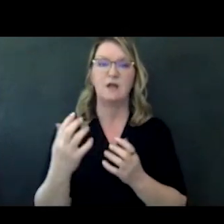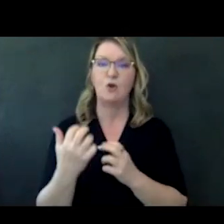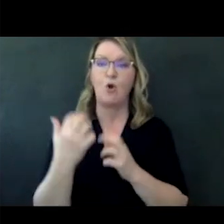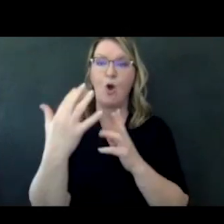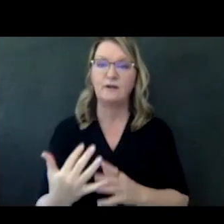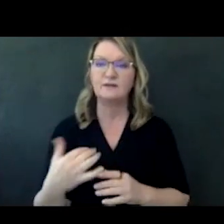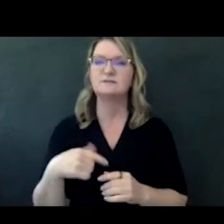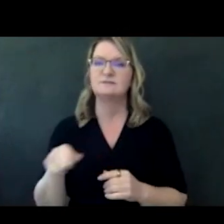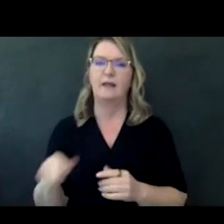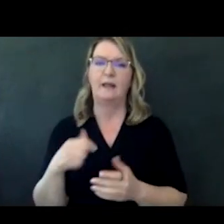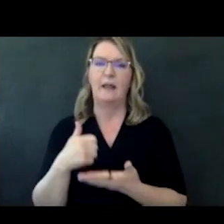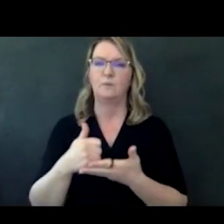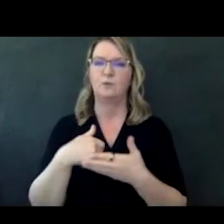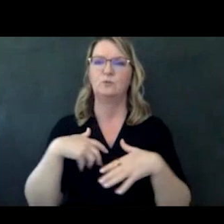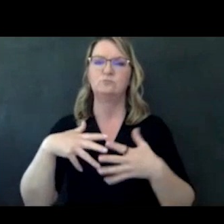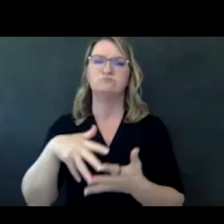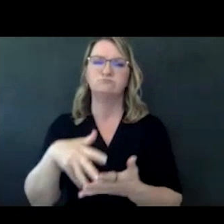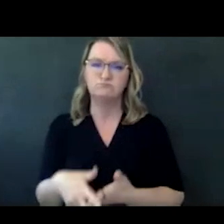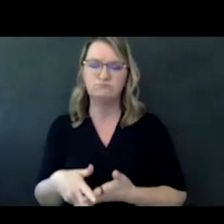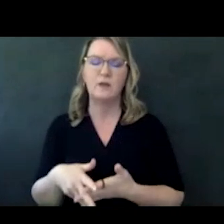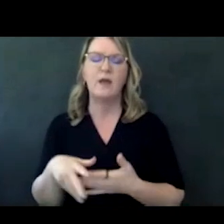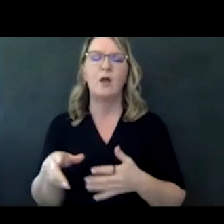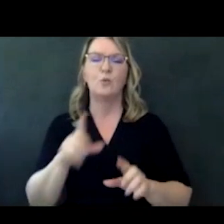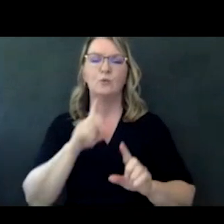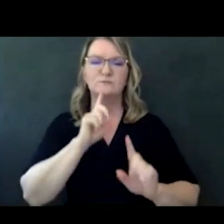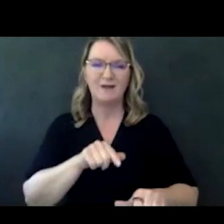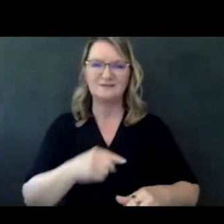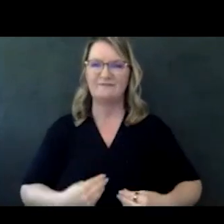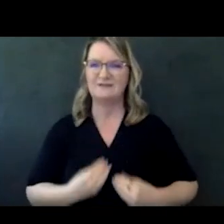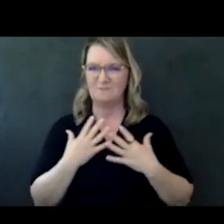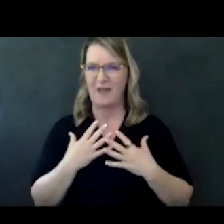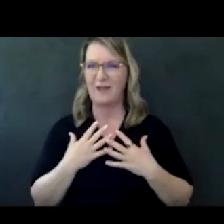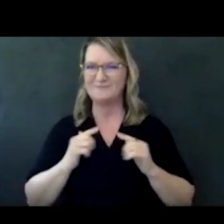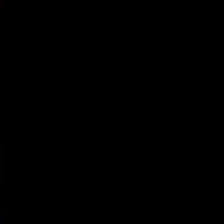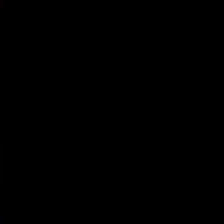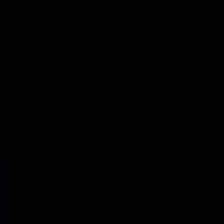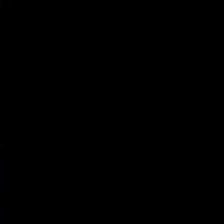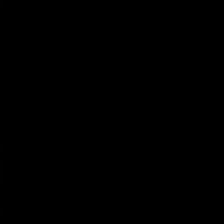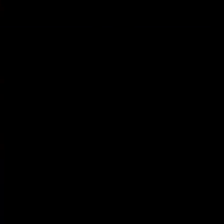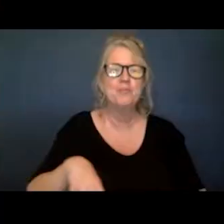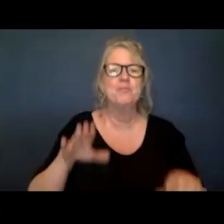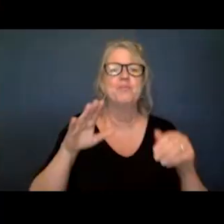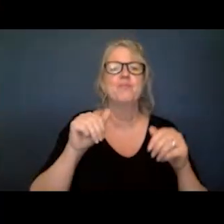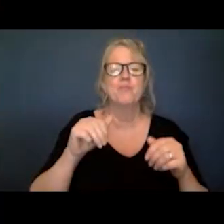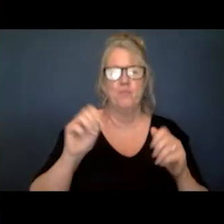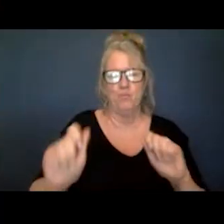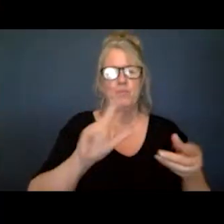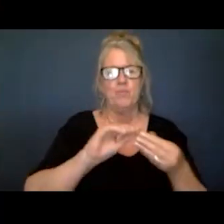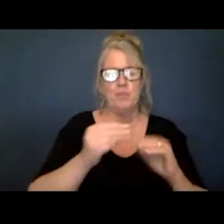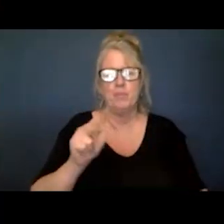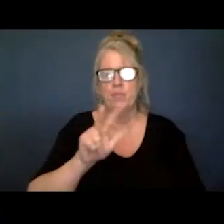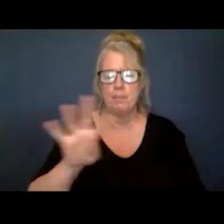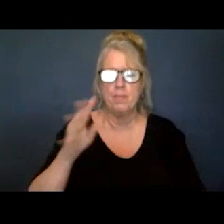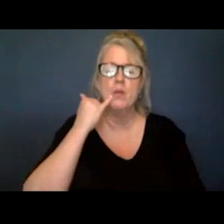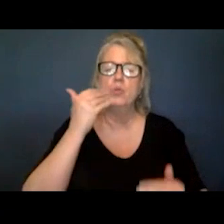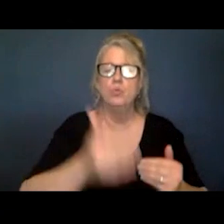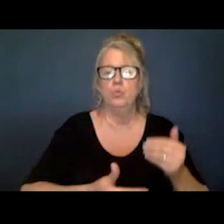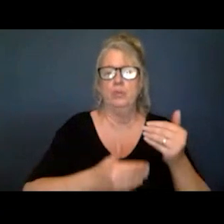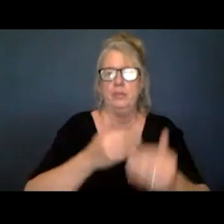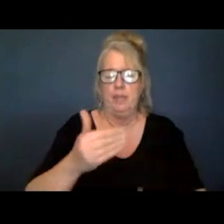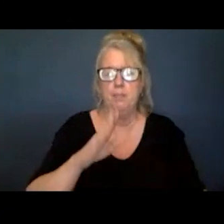you stay grounded, responsive, and inspired. Slide 34. Two steps by Tuesday.